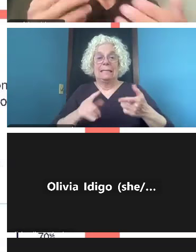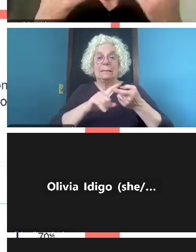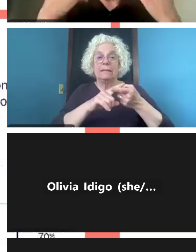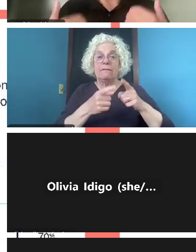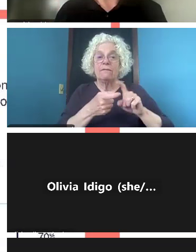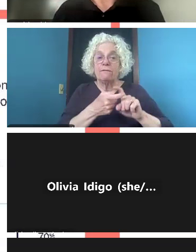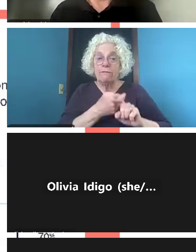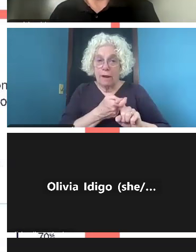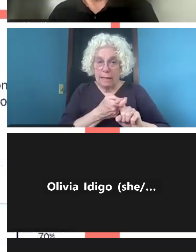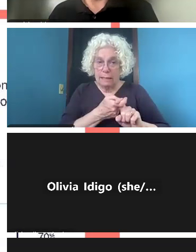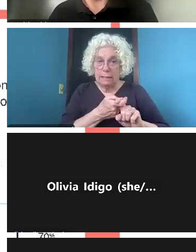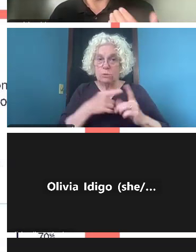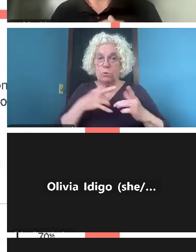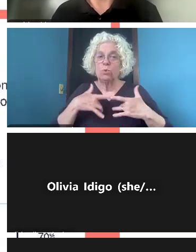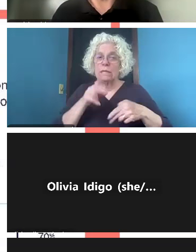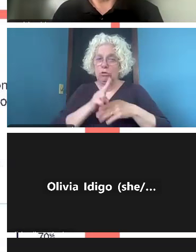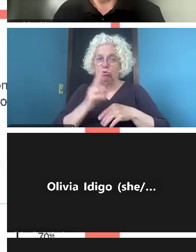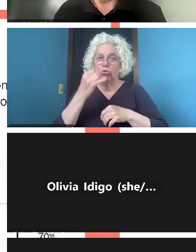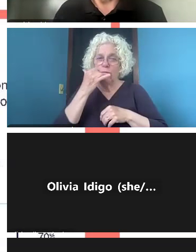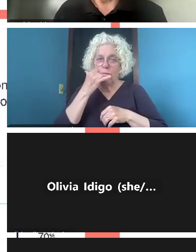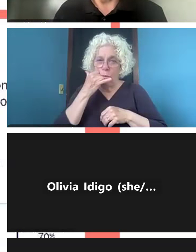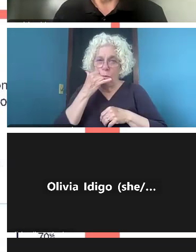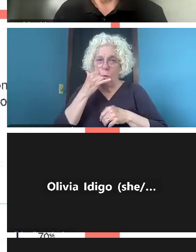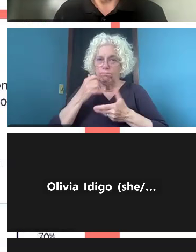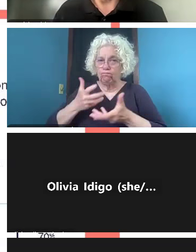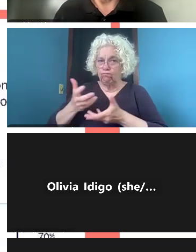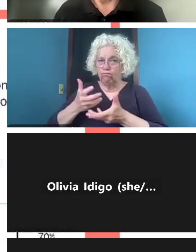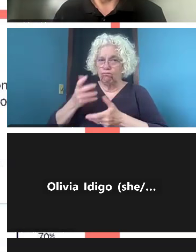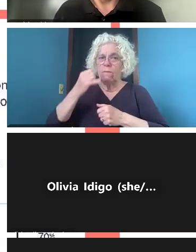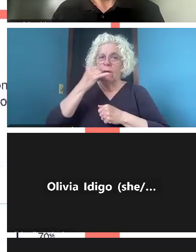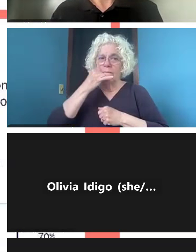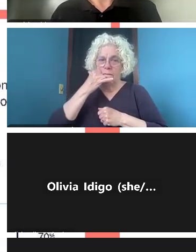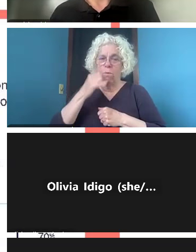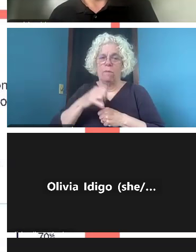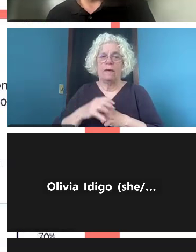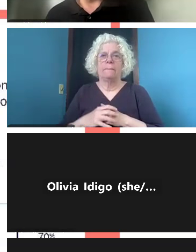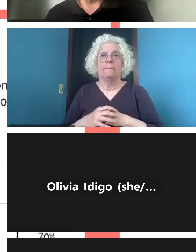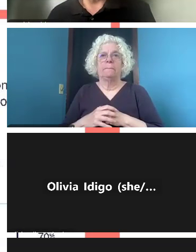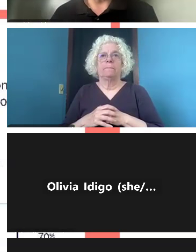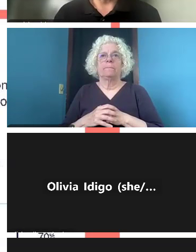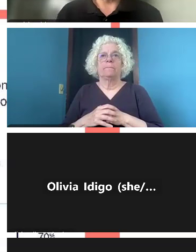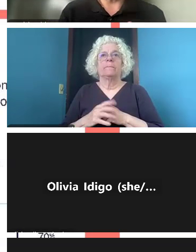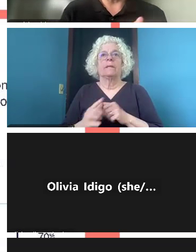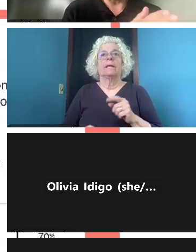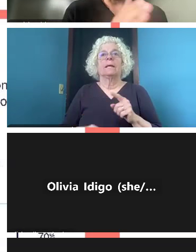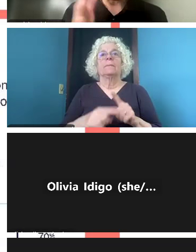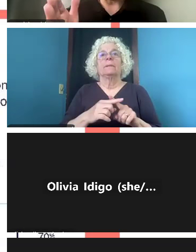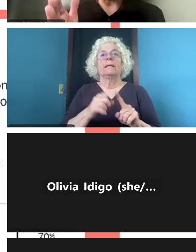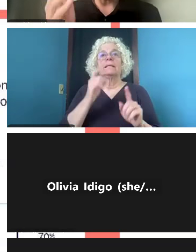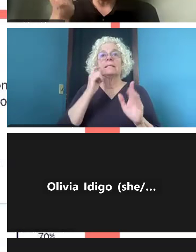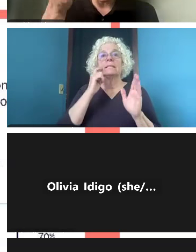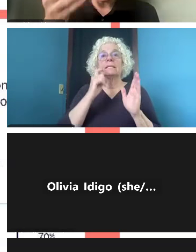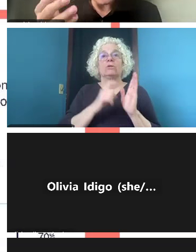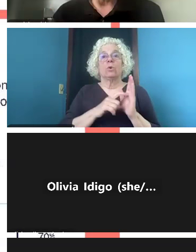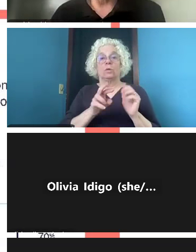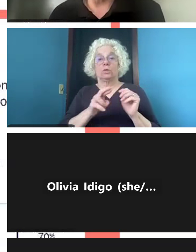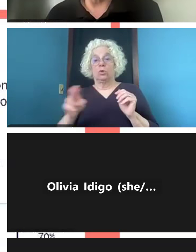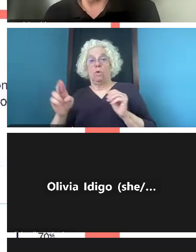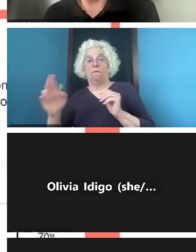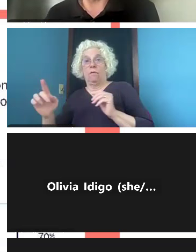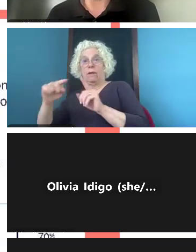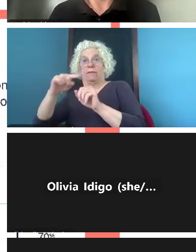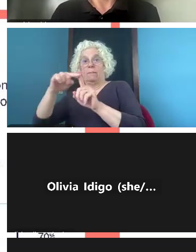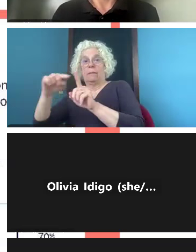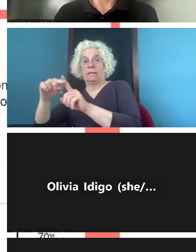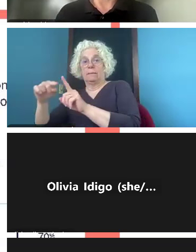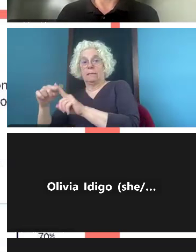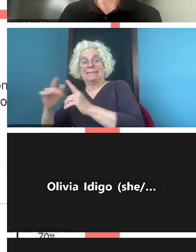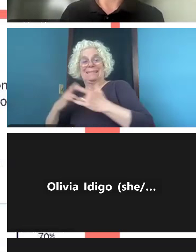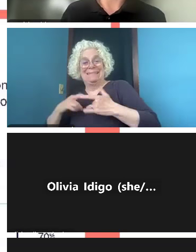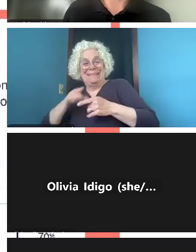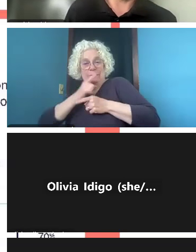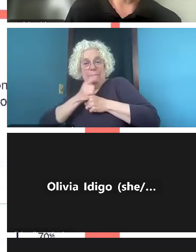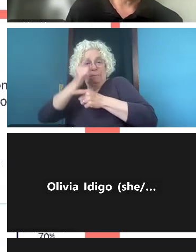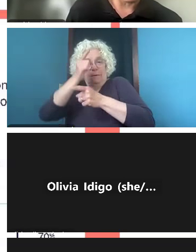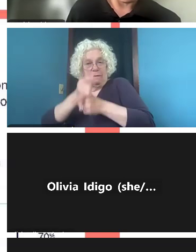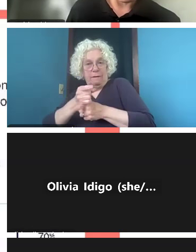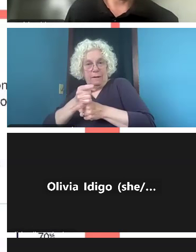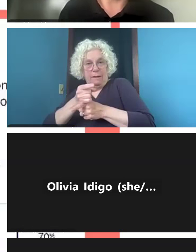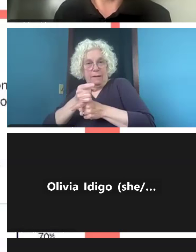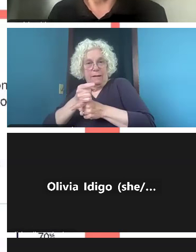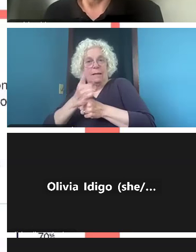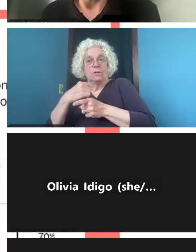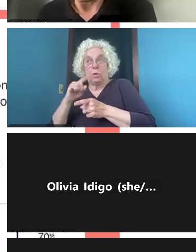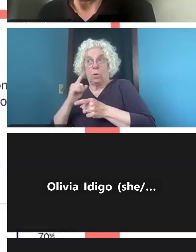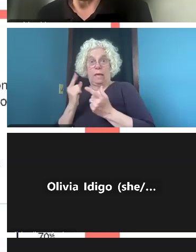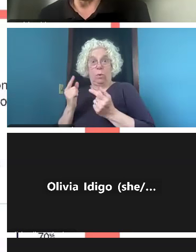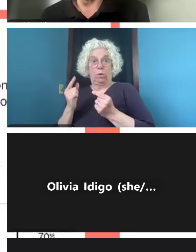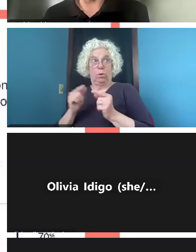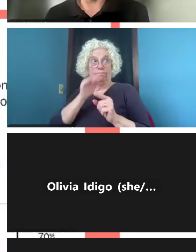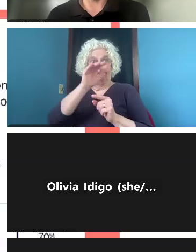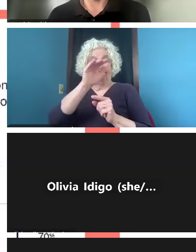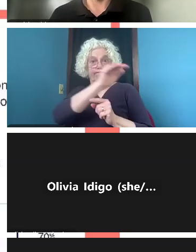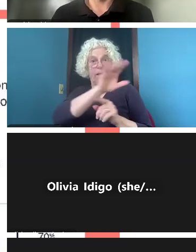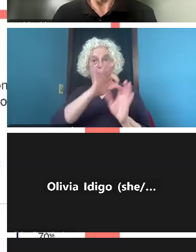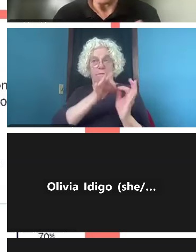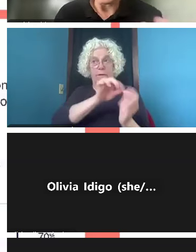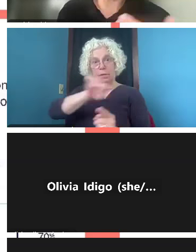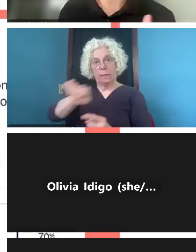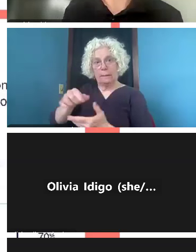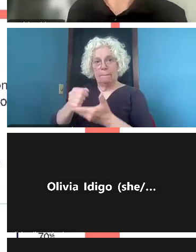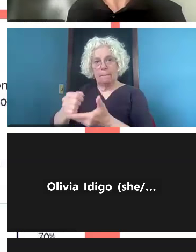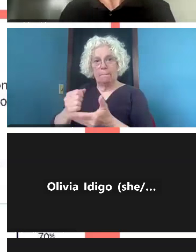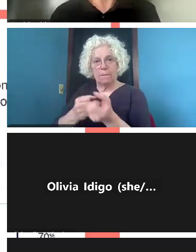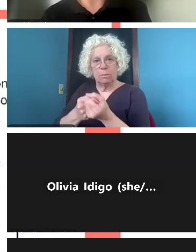What was also interesting, as you'll see in the far right, is that we had more siblings who would call on to other family members for support in that moment too.